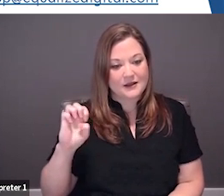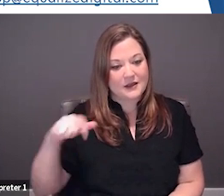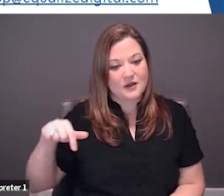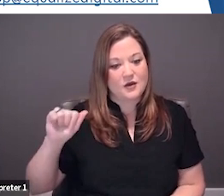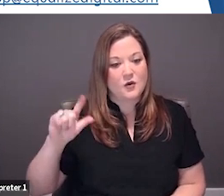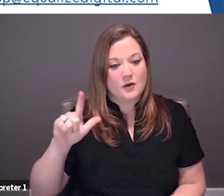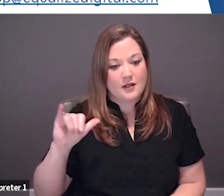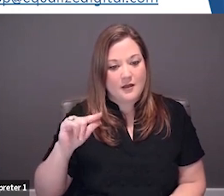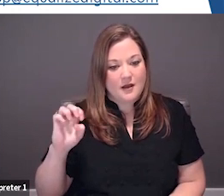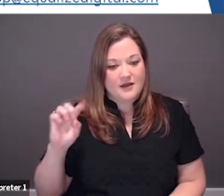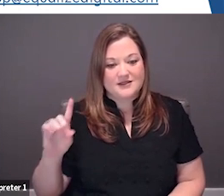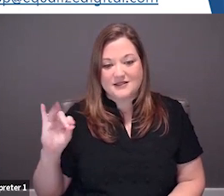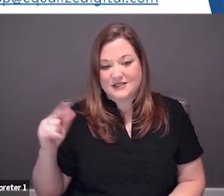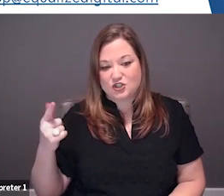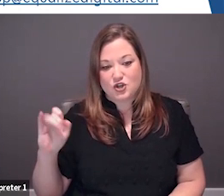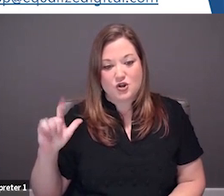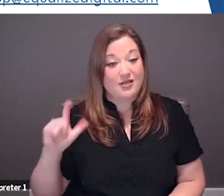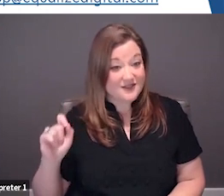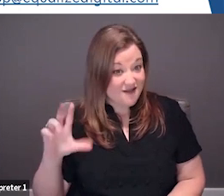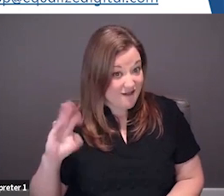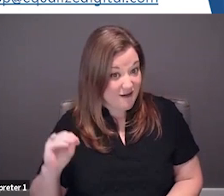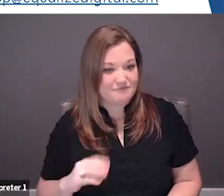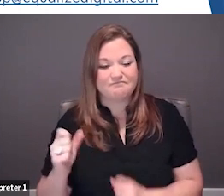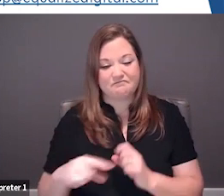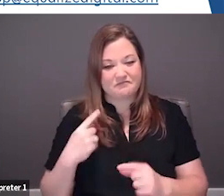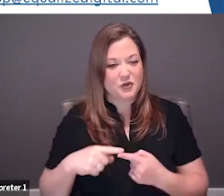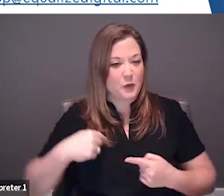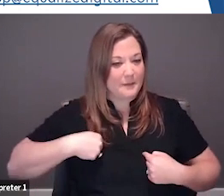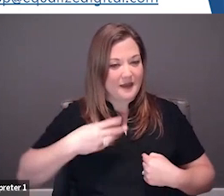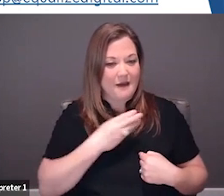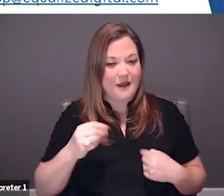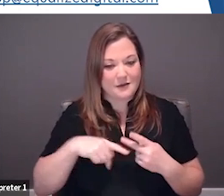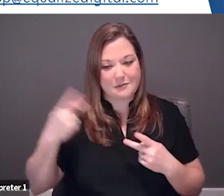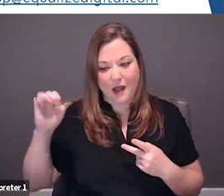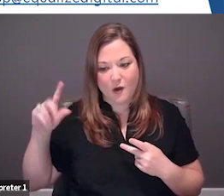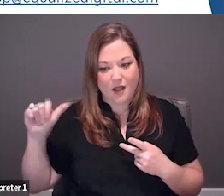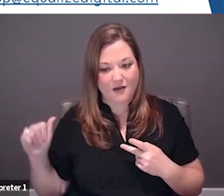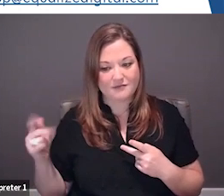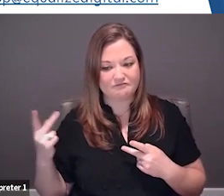That goes to myself and Paula, my co-organizer. We'd be happy to share information with you.